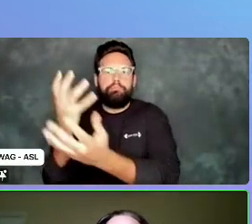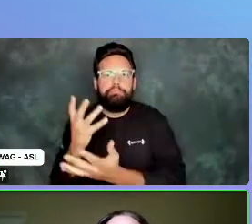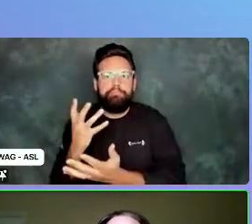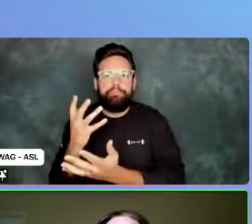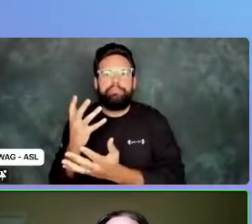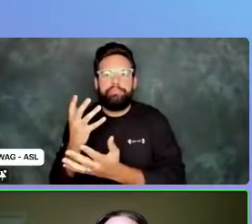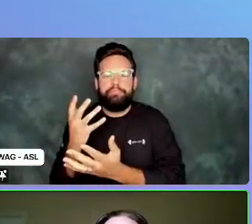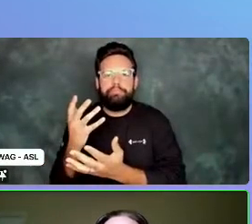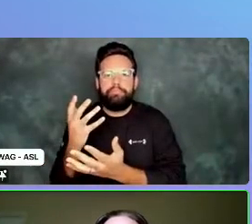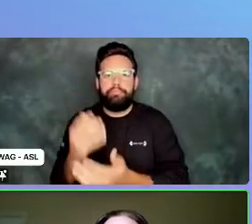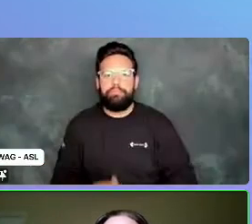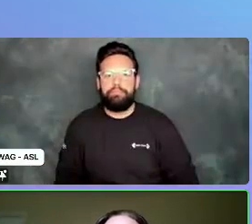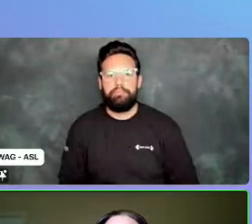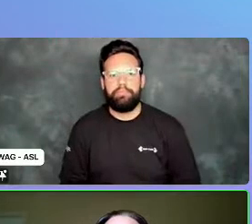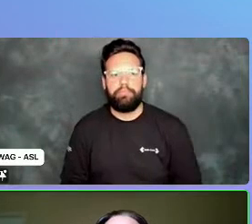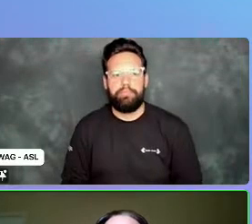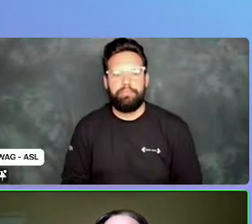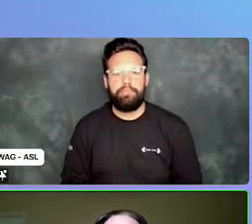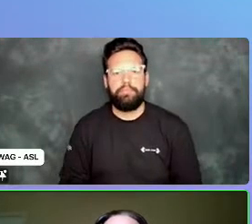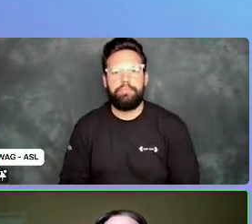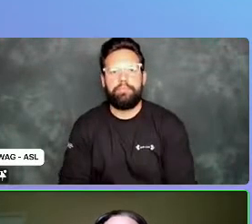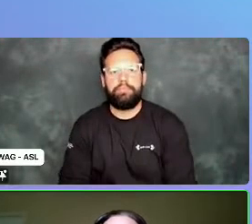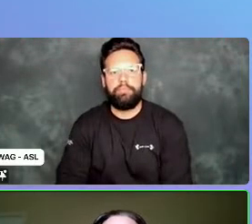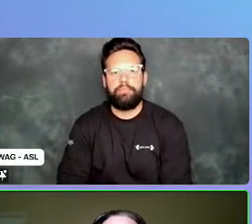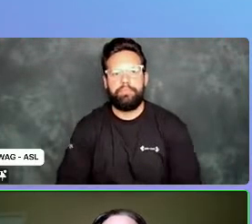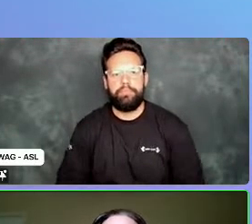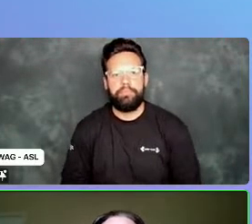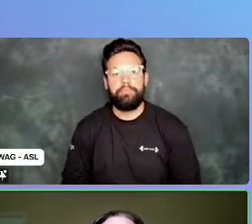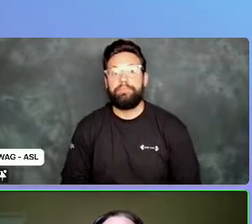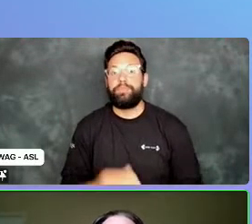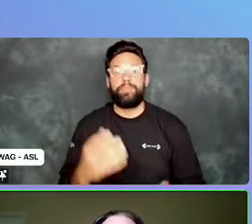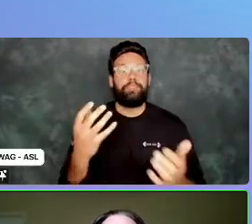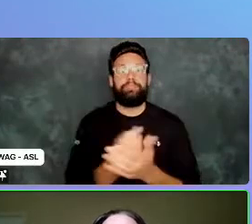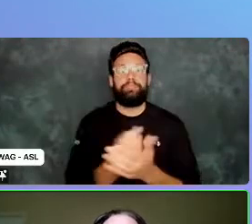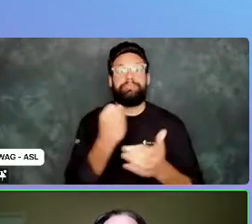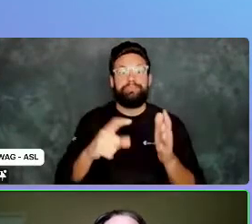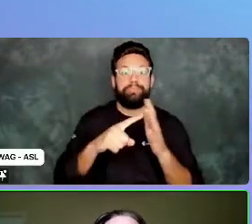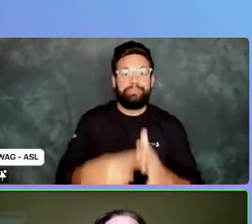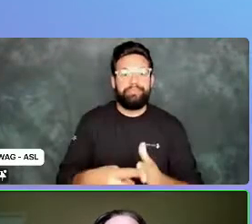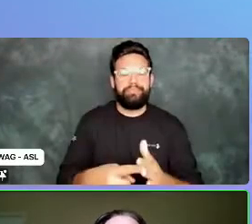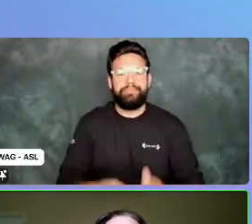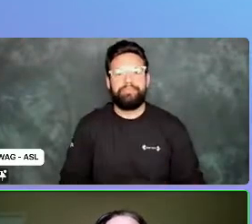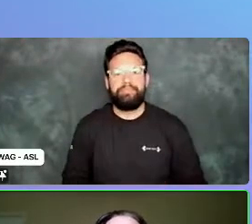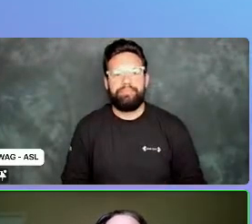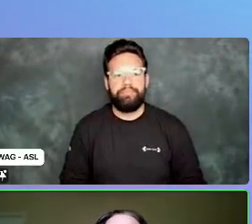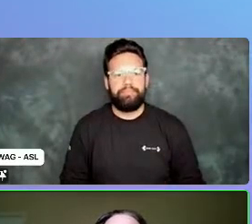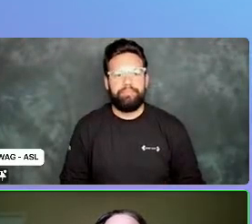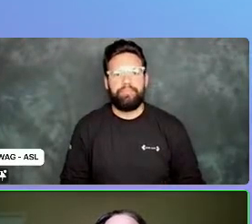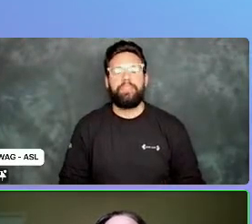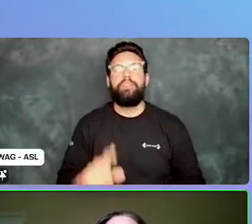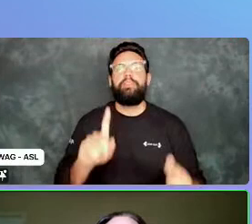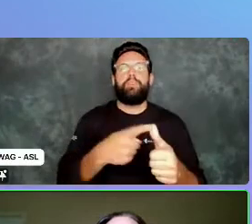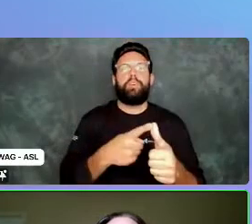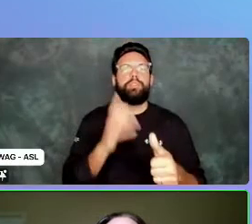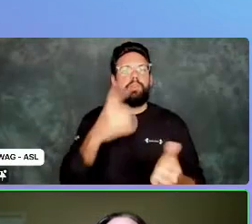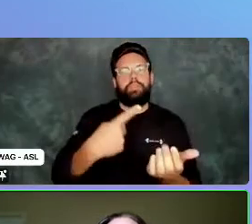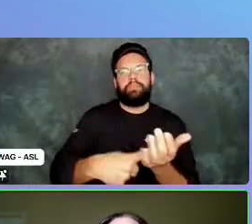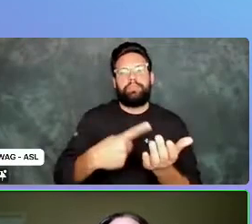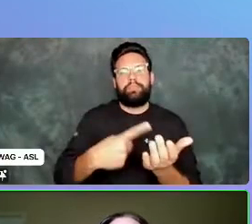making sure like that things error messages and help text get conveyed to assistive technology users